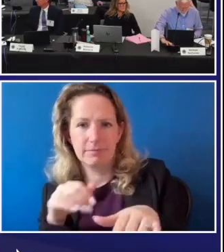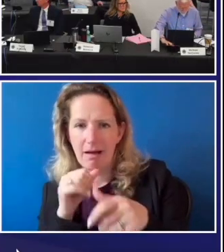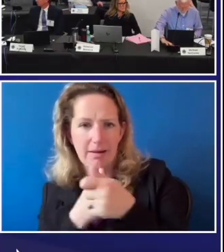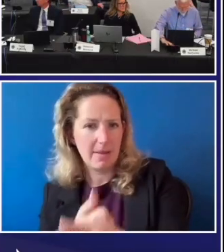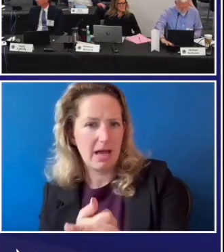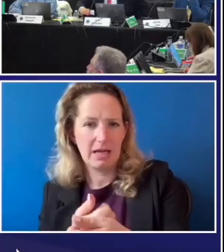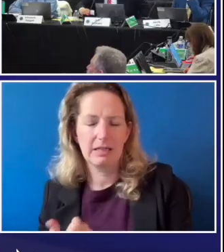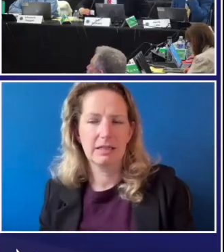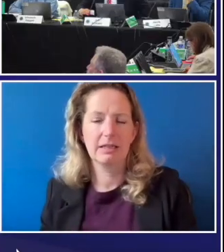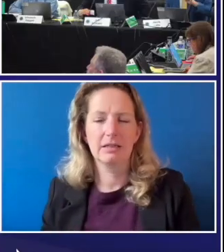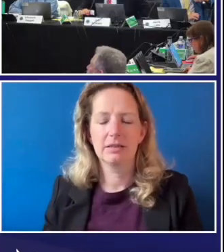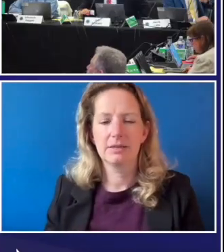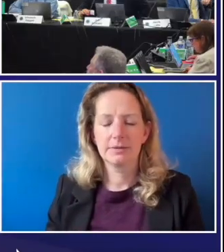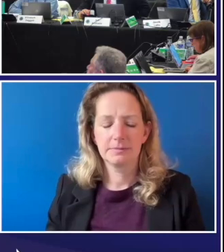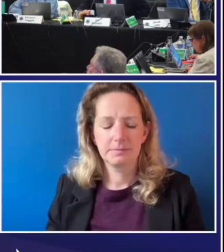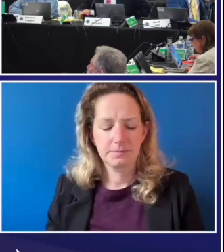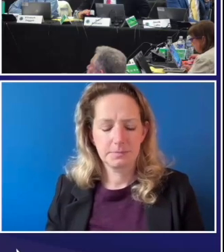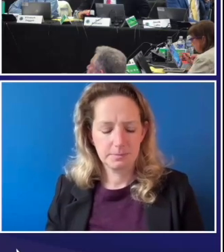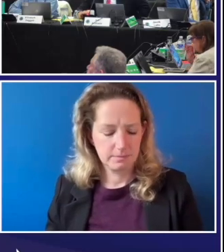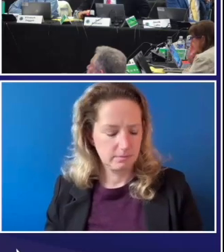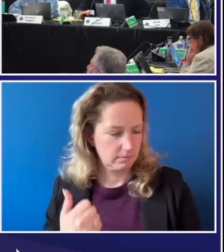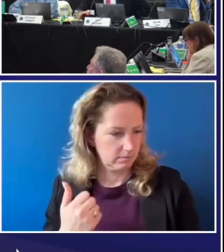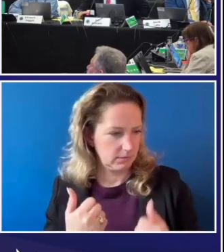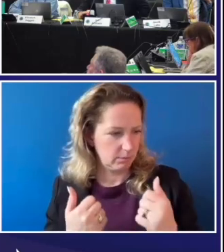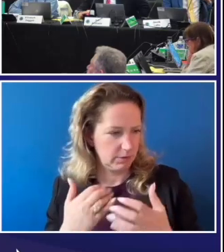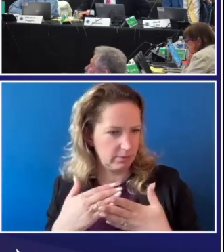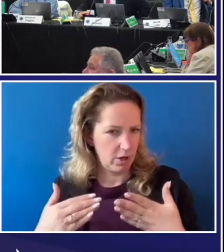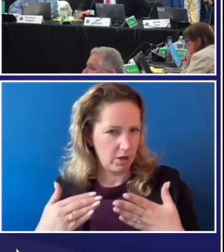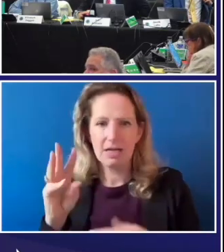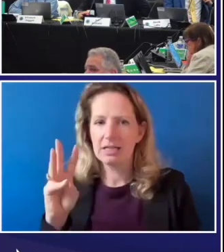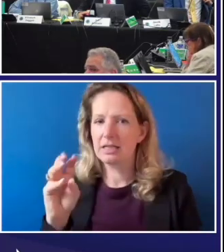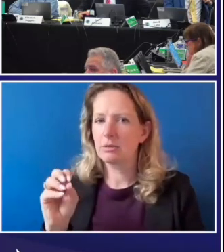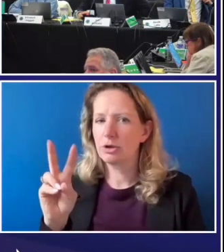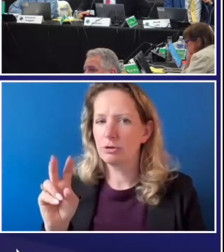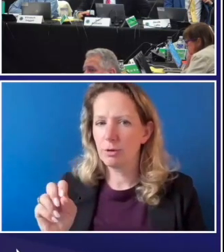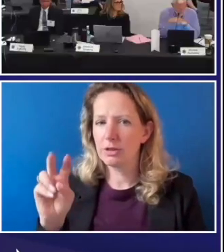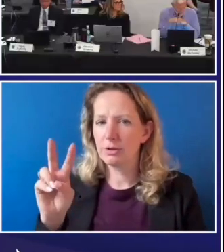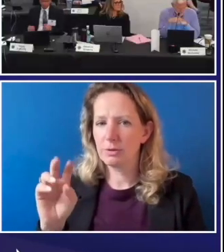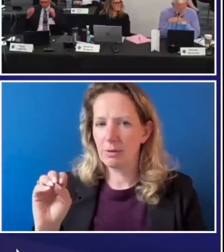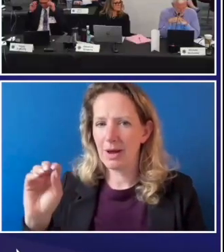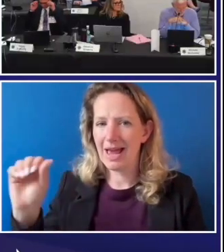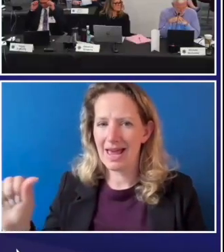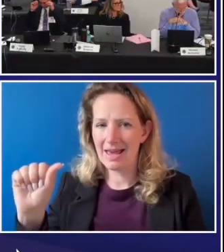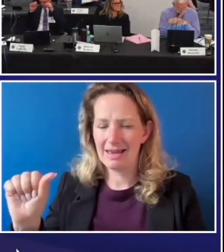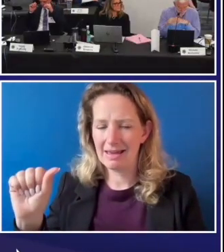Which, um, which art are you? 602.20 A, one,